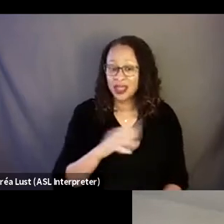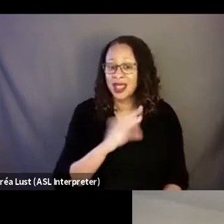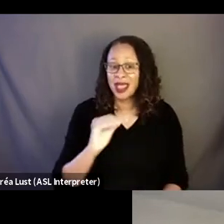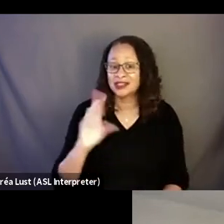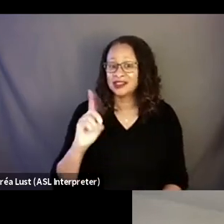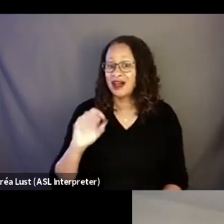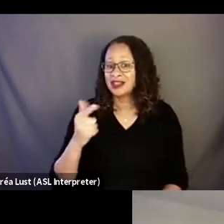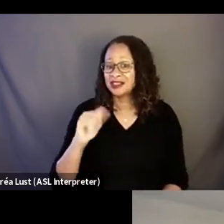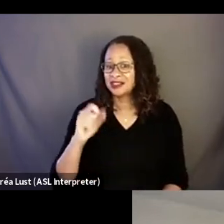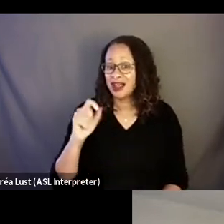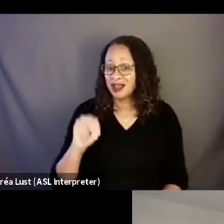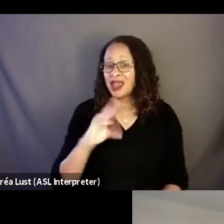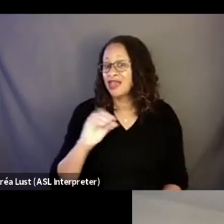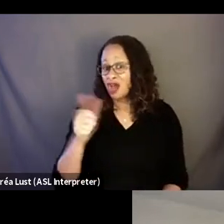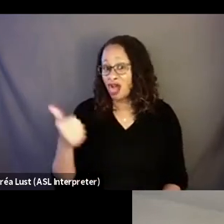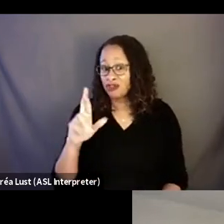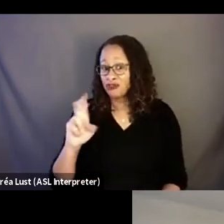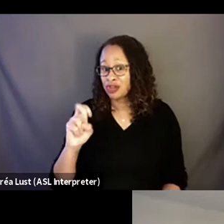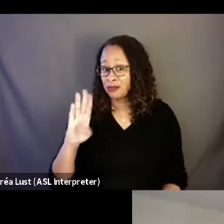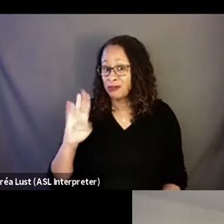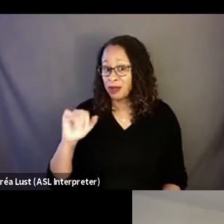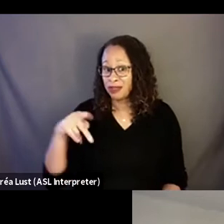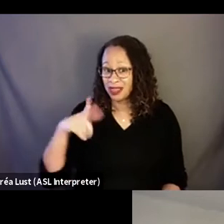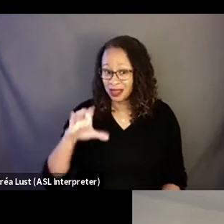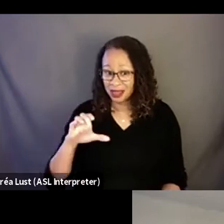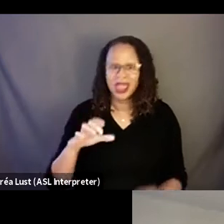And to get them out of there, to still work in the area of rescues